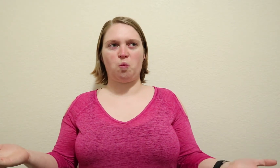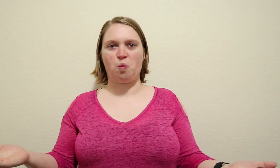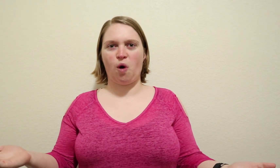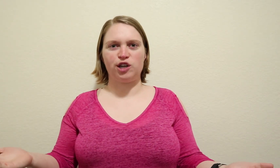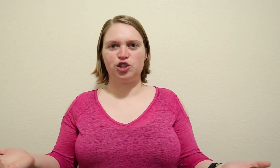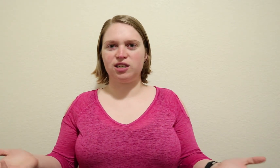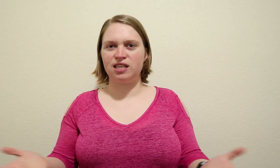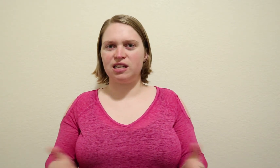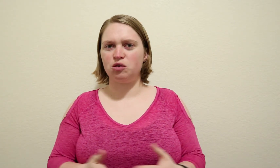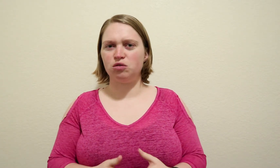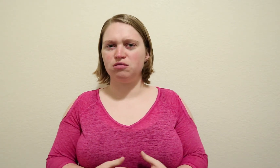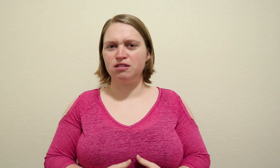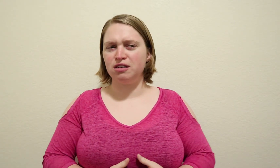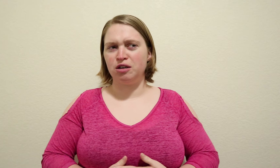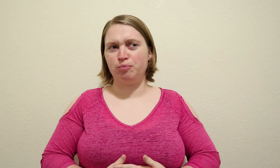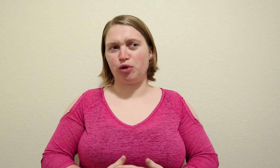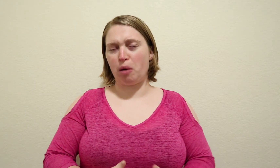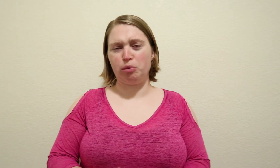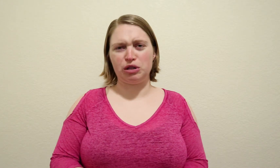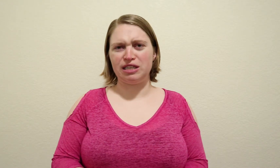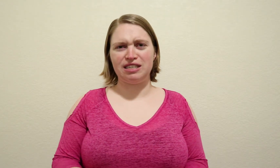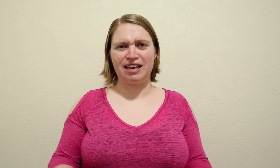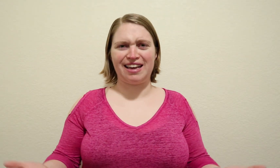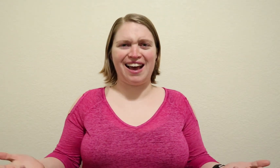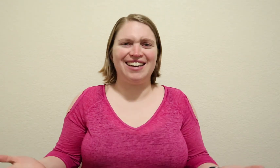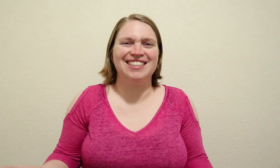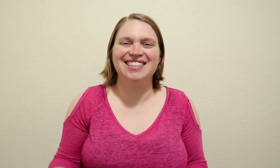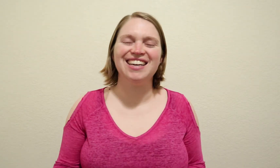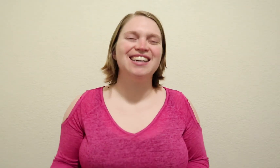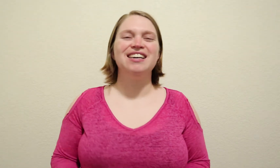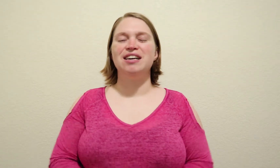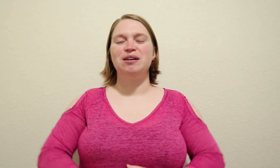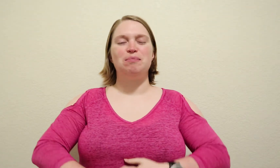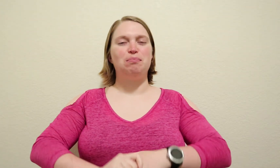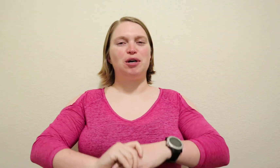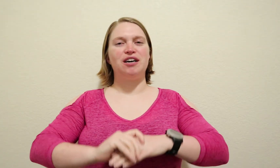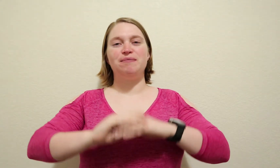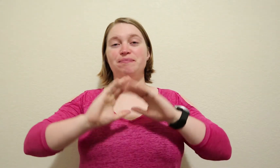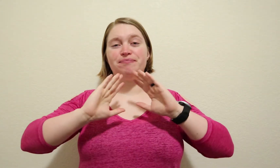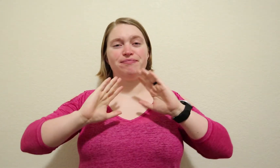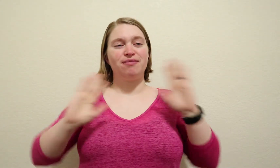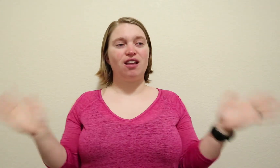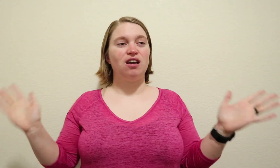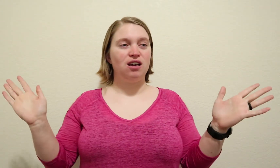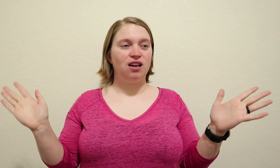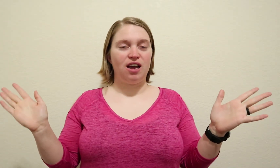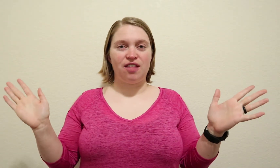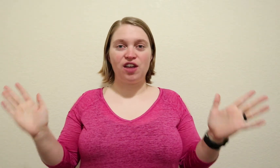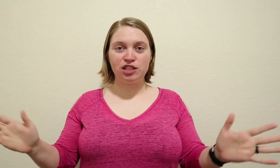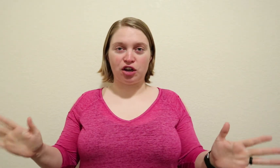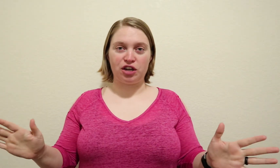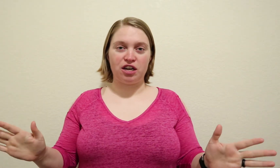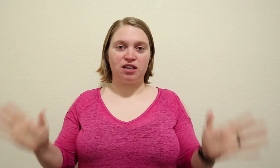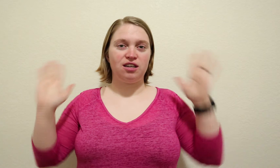watch it heal properly, I guess but things are good